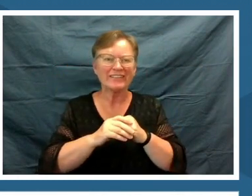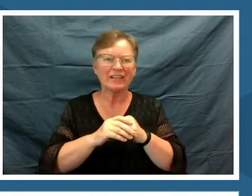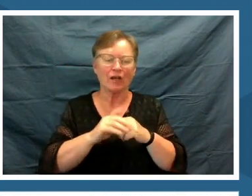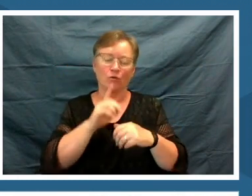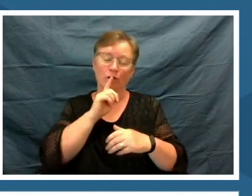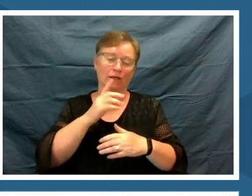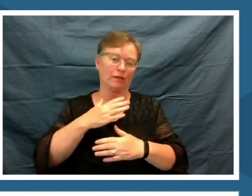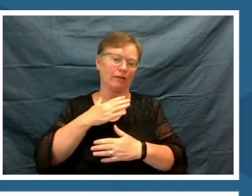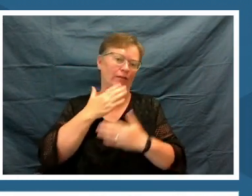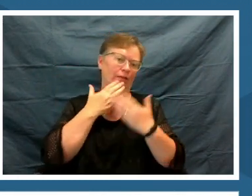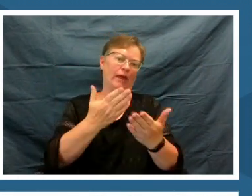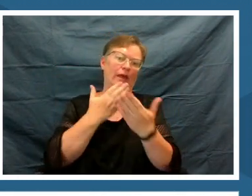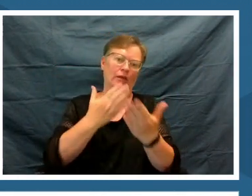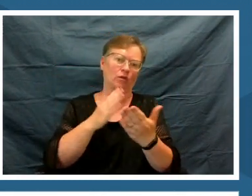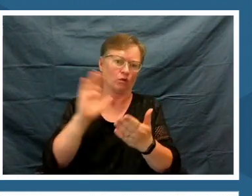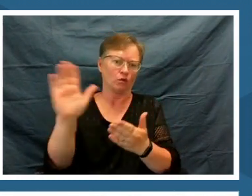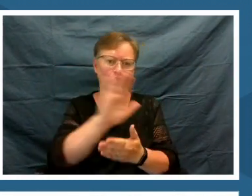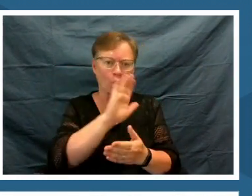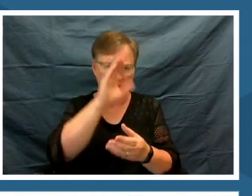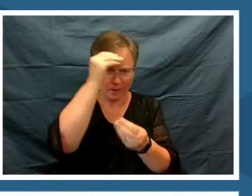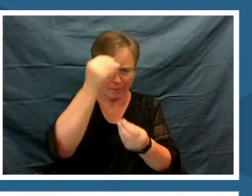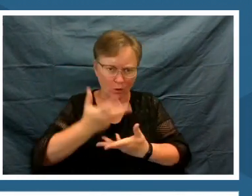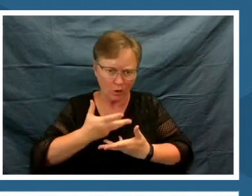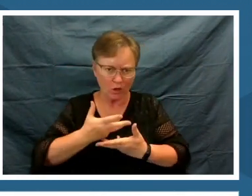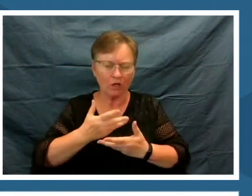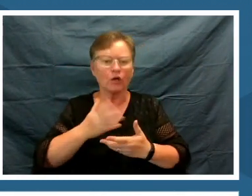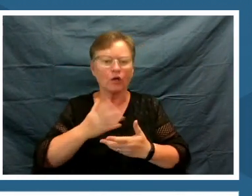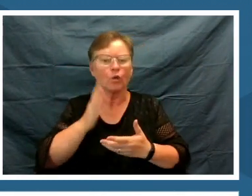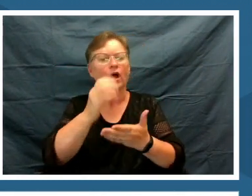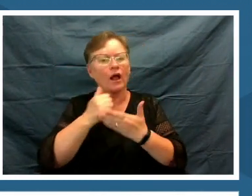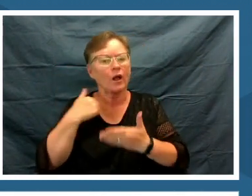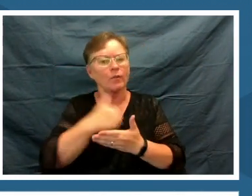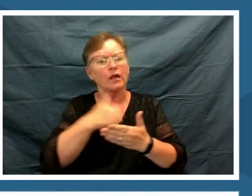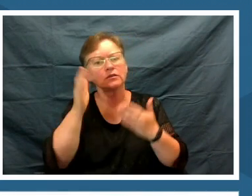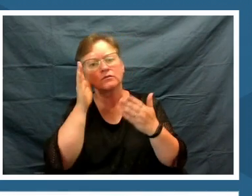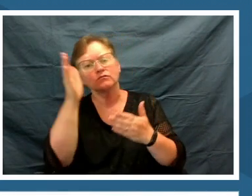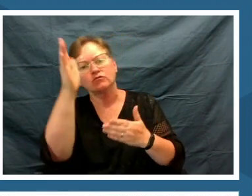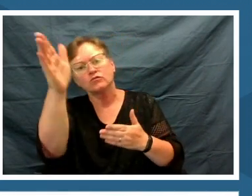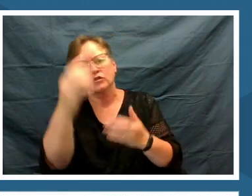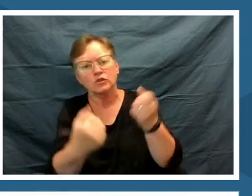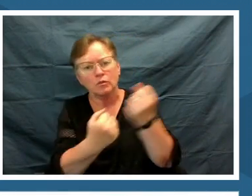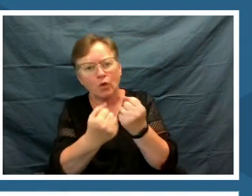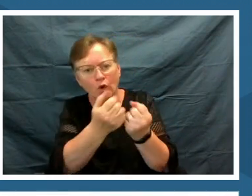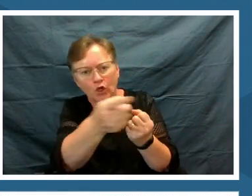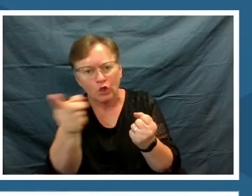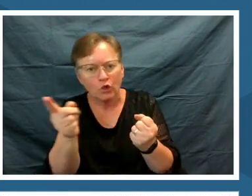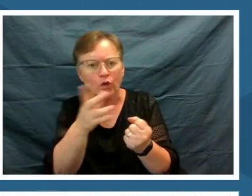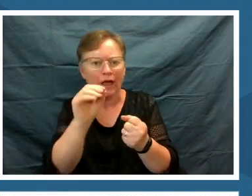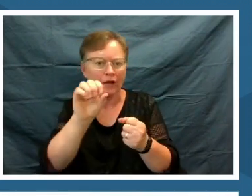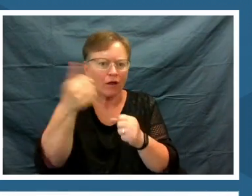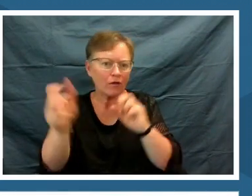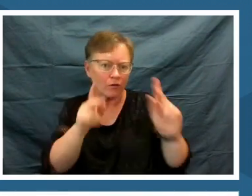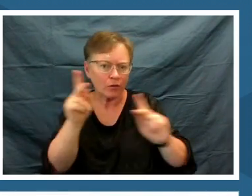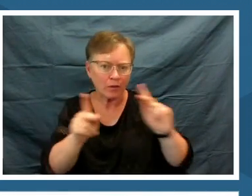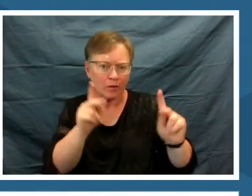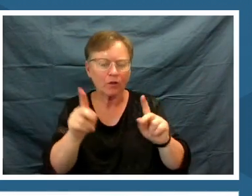us as we move forward and trying to support you and others as